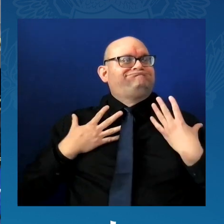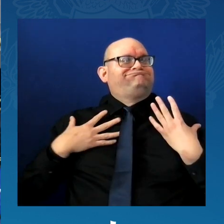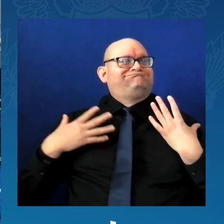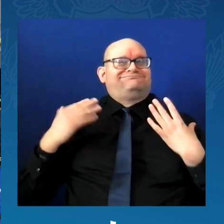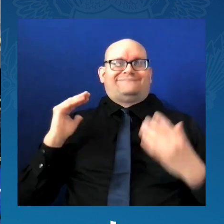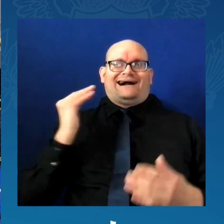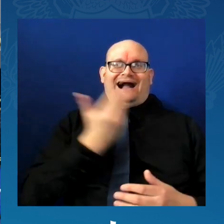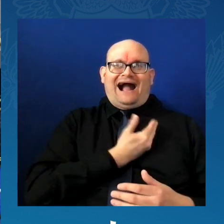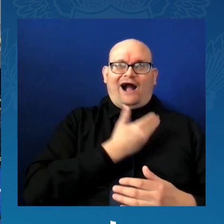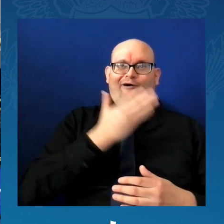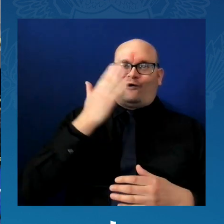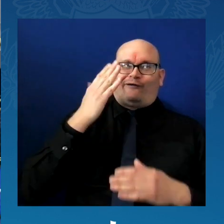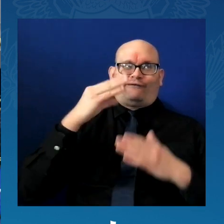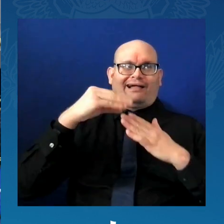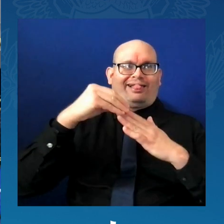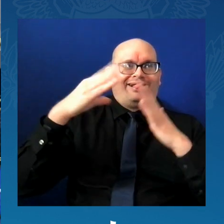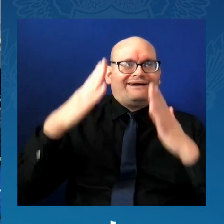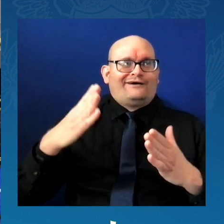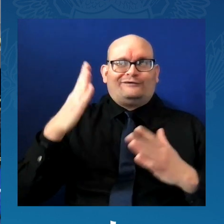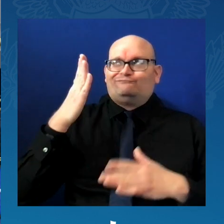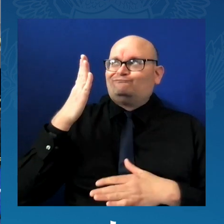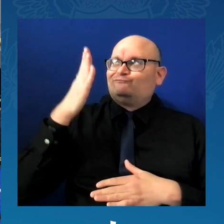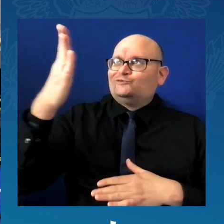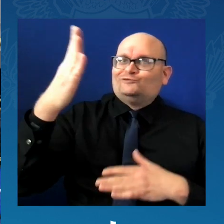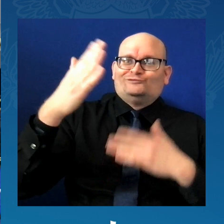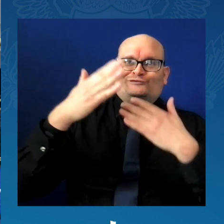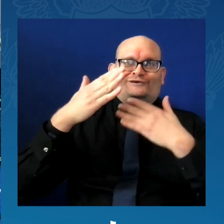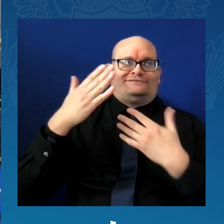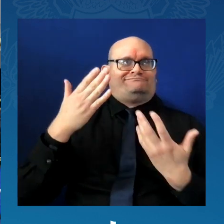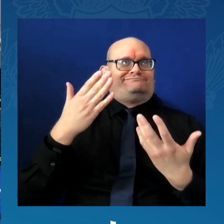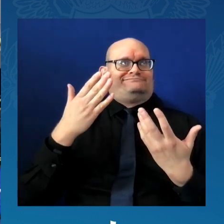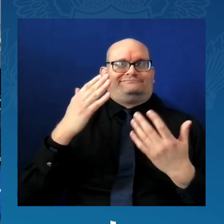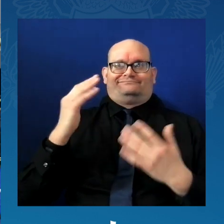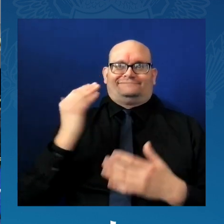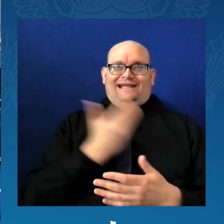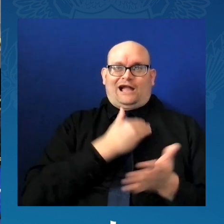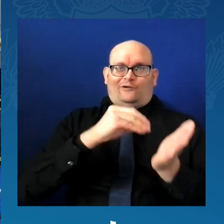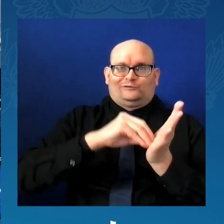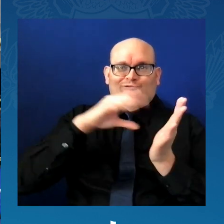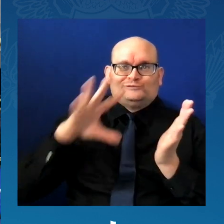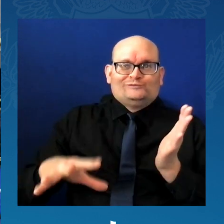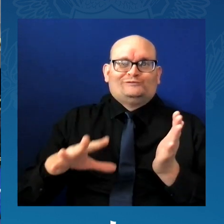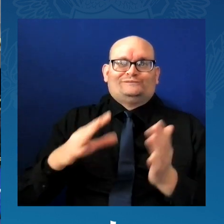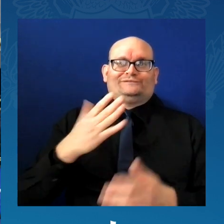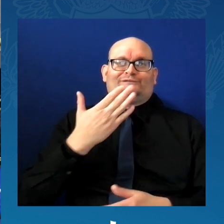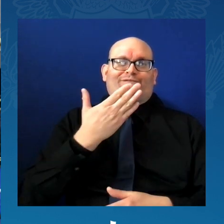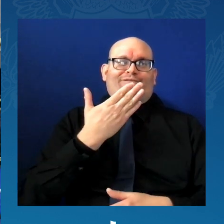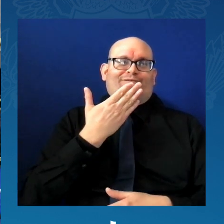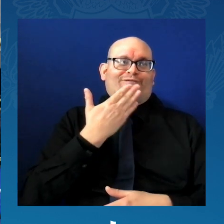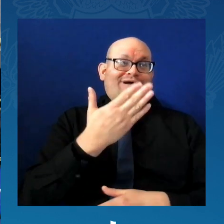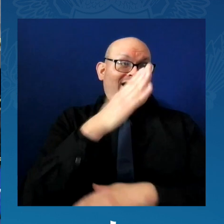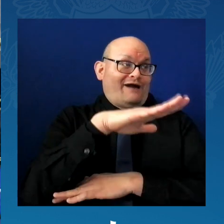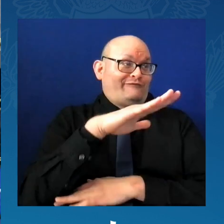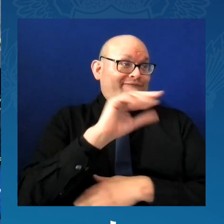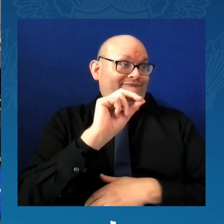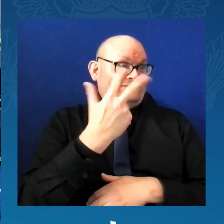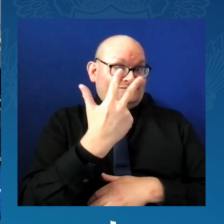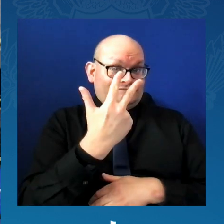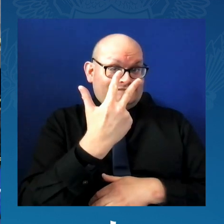Mr. Banda: Good afternoon, Madam Vice President and distinguished members of the National Space Council. My name is Pablo Banda. I'm currently serving as a department chair and M.B.